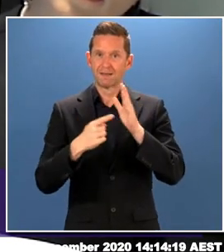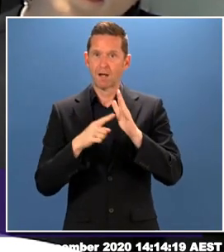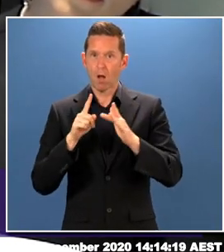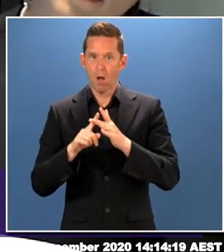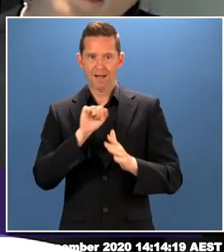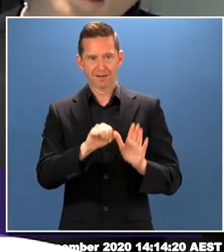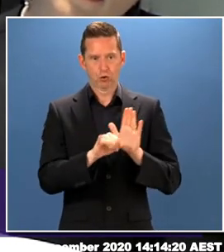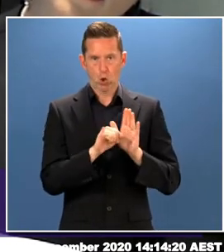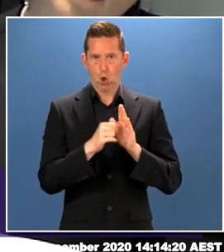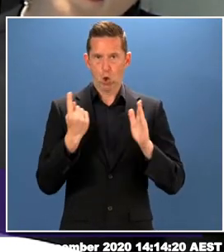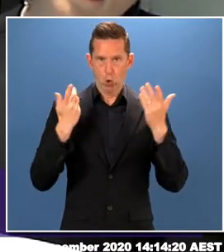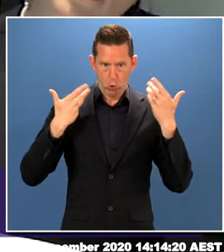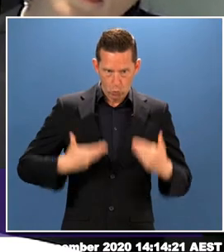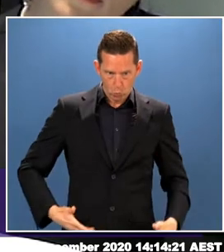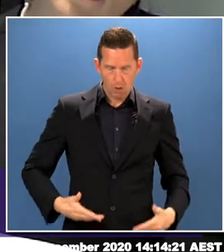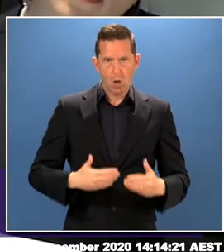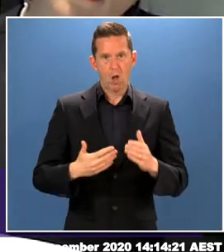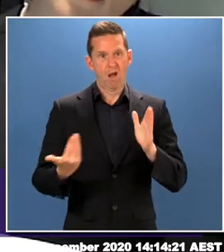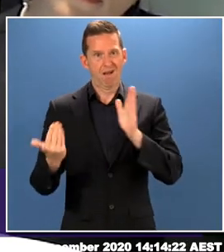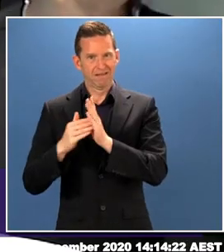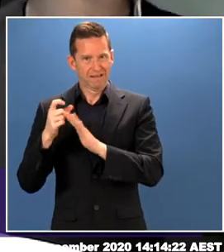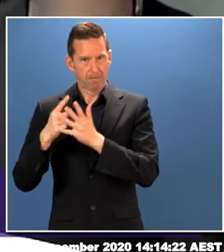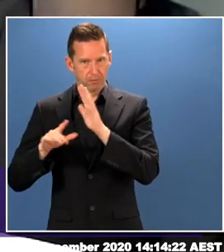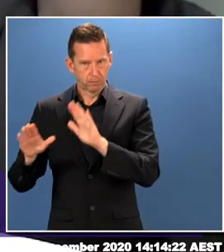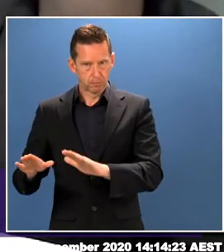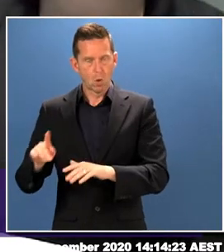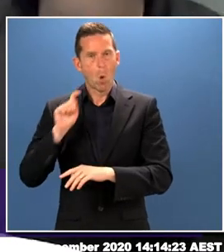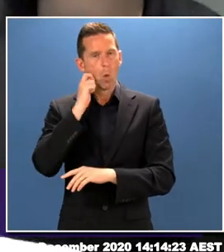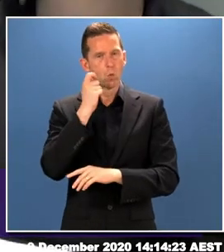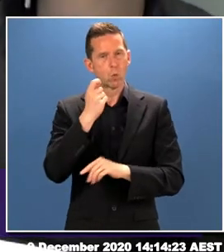just pass to Ms Morgan, and we are going to come to the Employable Q talk in a moment.